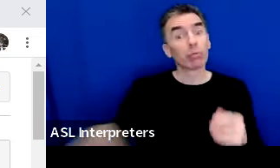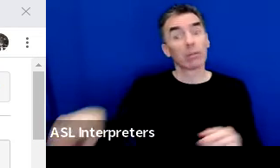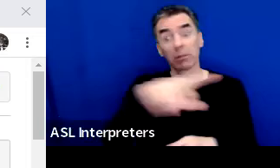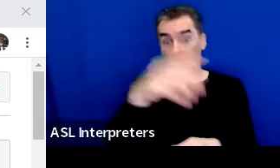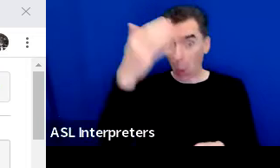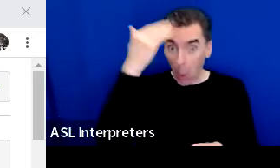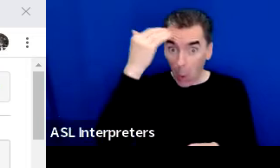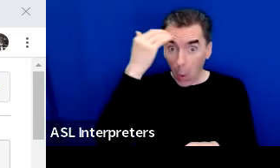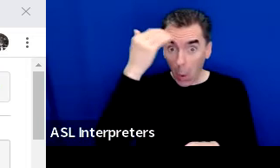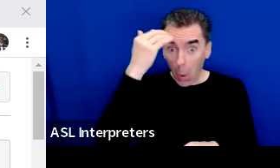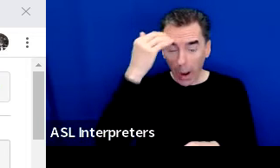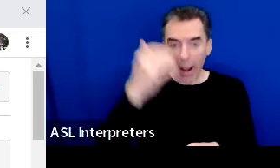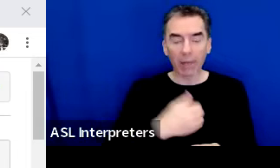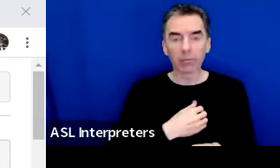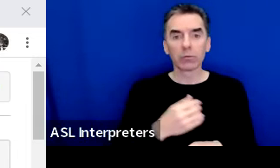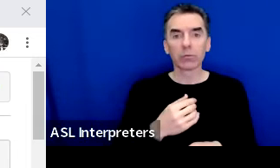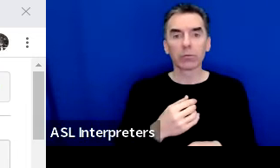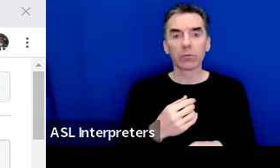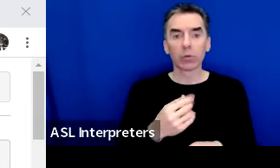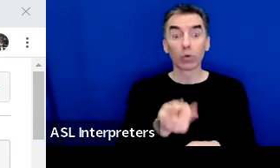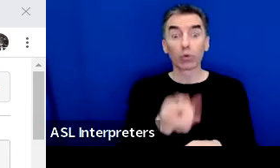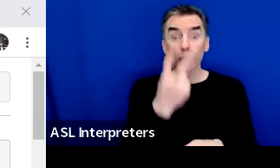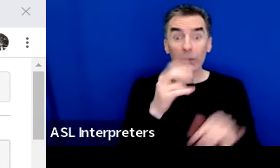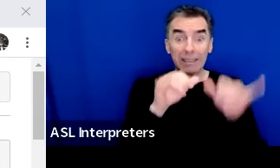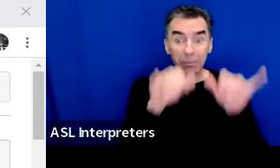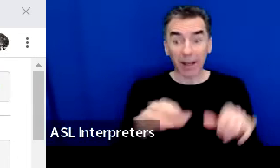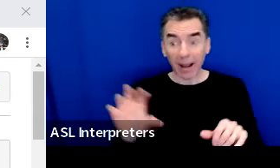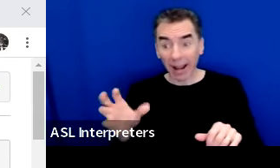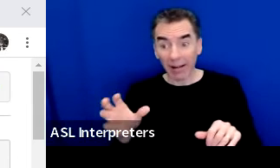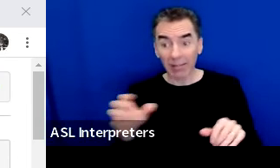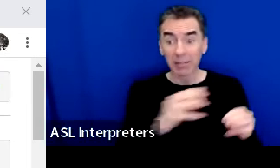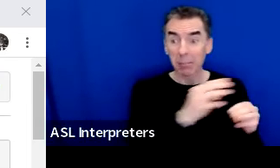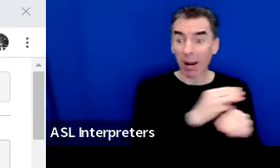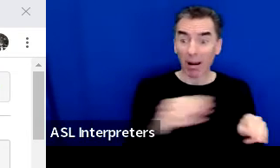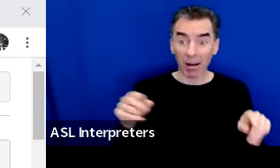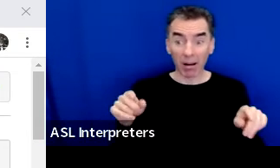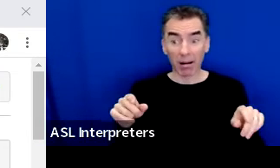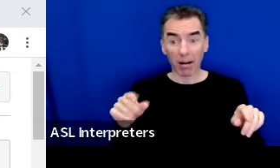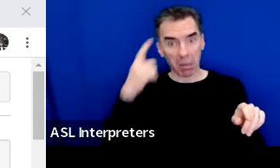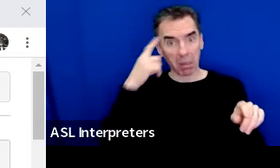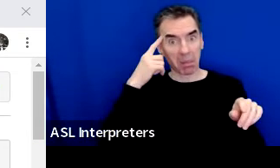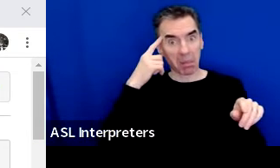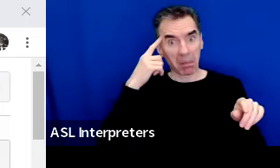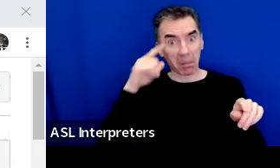there's these two systems canvass in Melbourne that they're using to them. They just go in and start doing their homework.